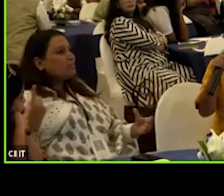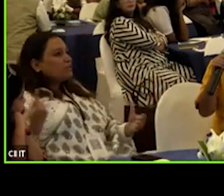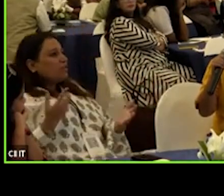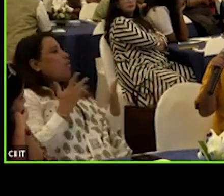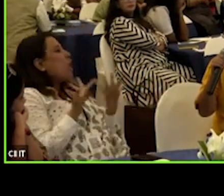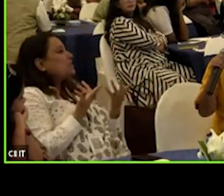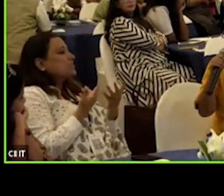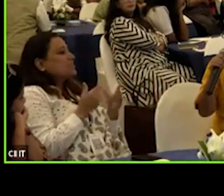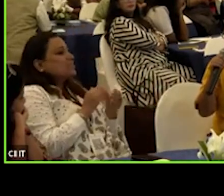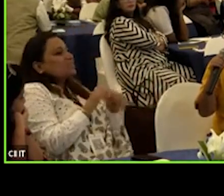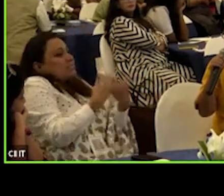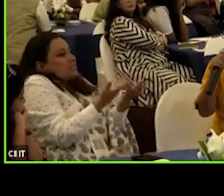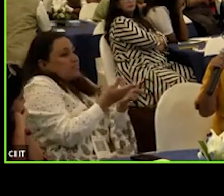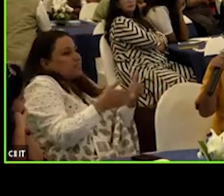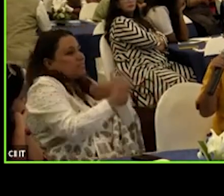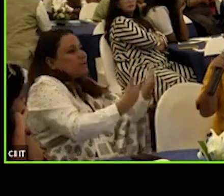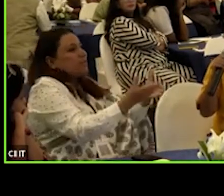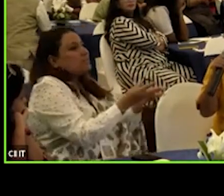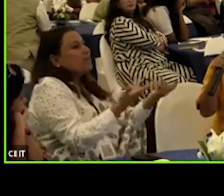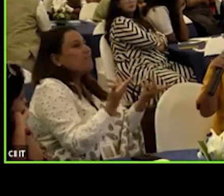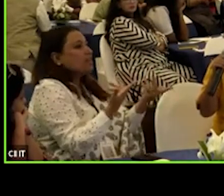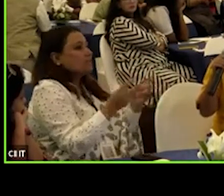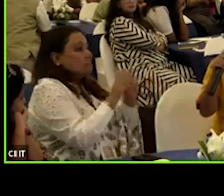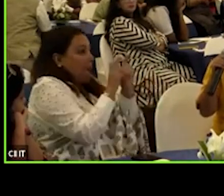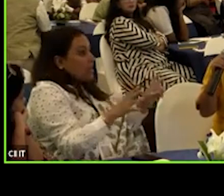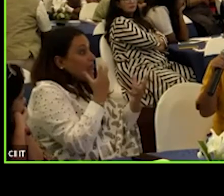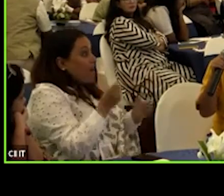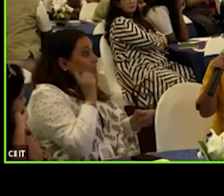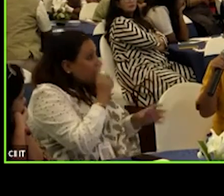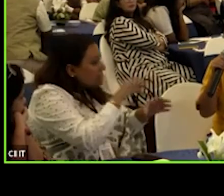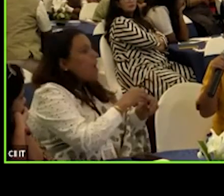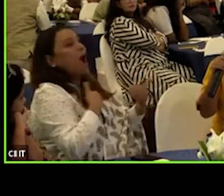because I think I'm the only deaf person here and I don't really know